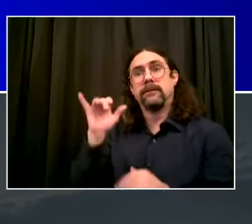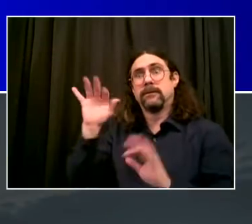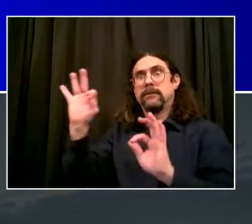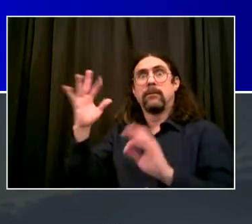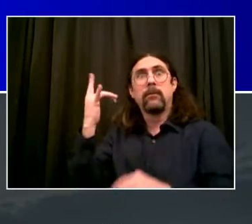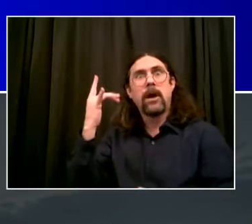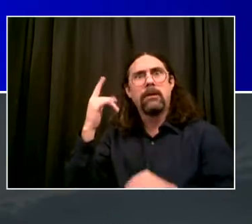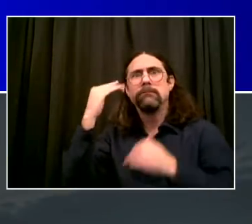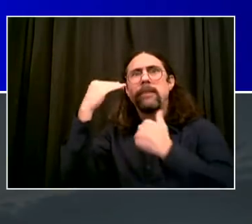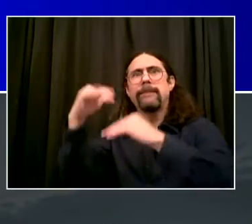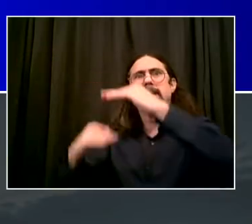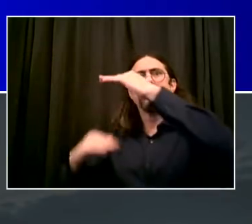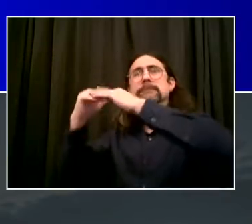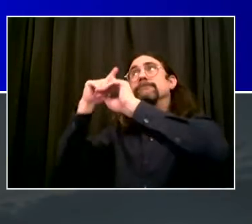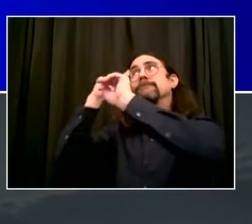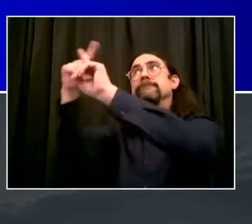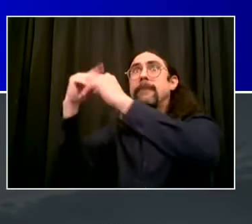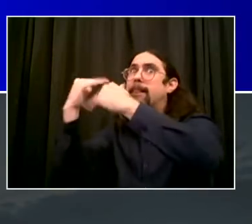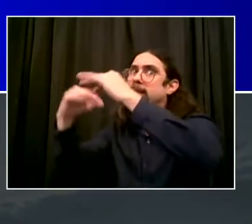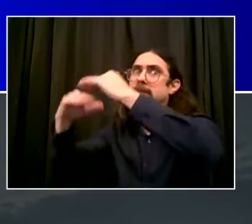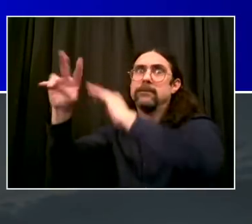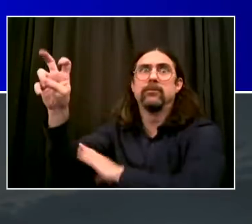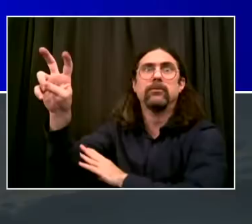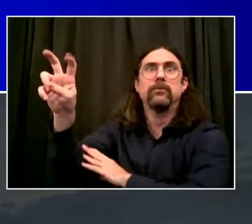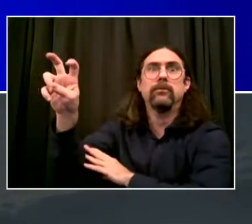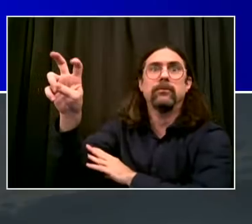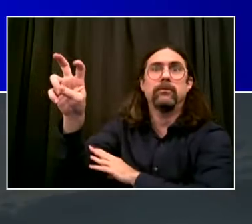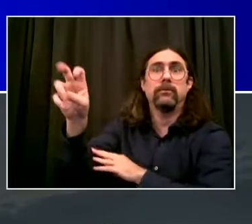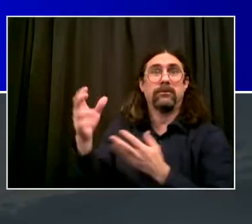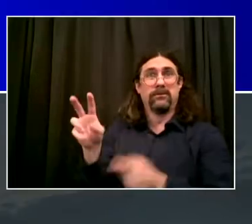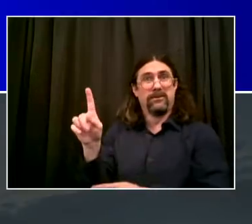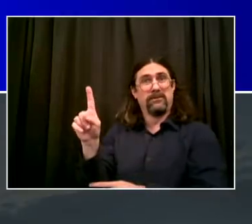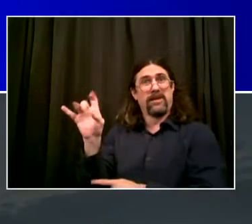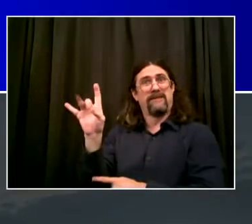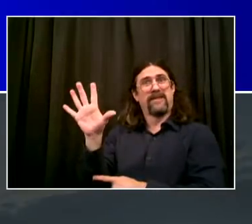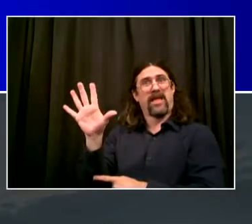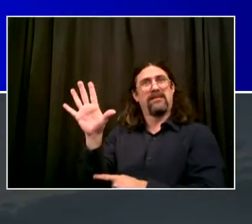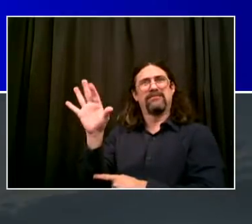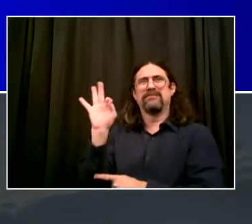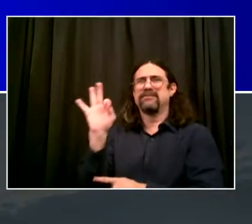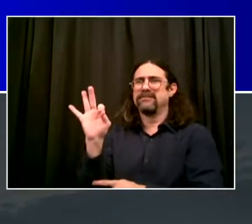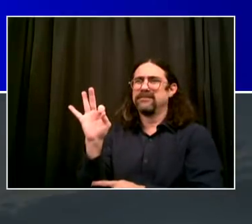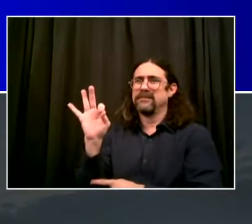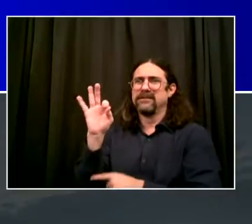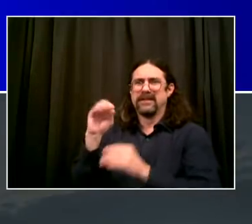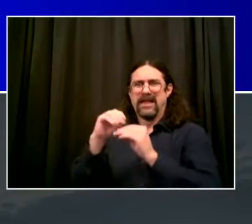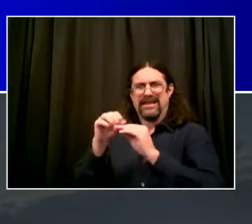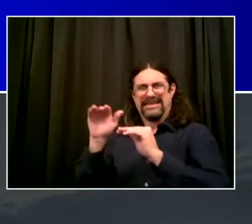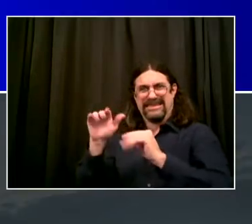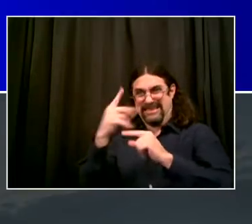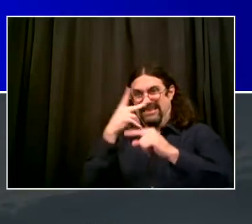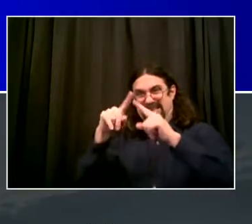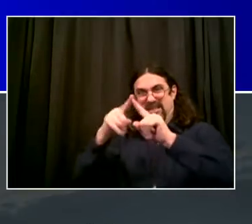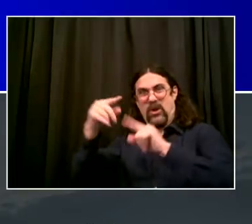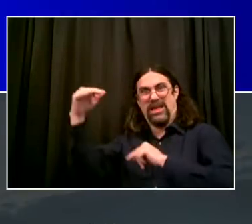COVID-19. 185 PATIENTS. WHERE BELEL OWTHTH T THRESHOLD OF 200